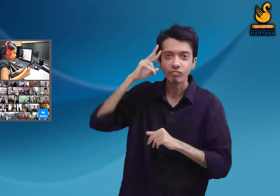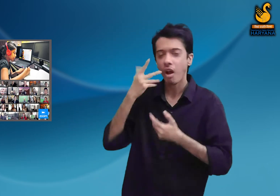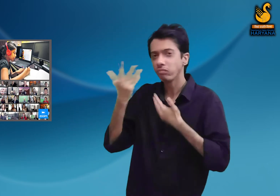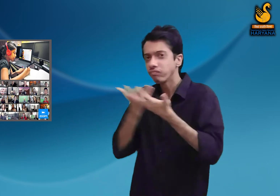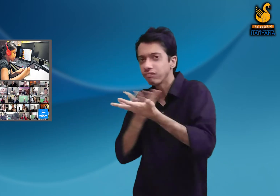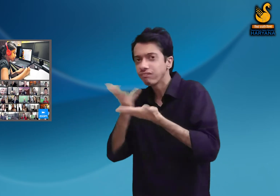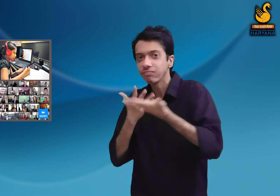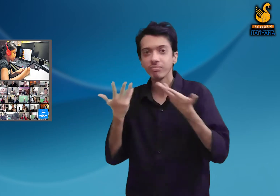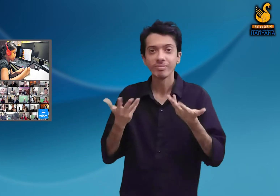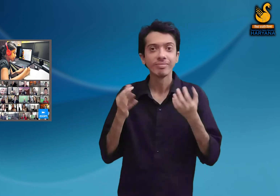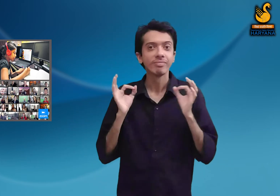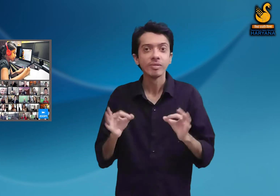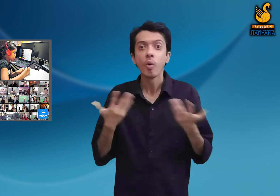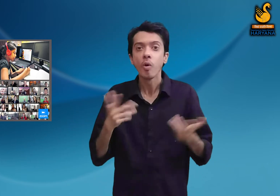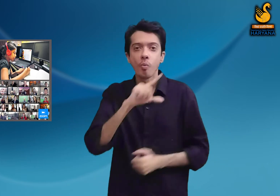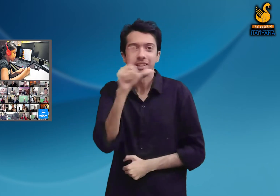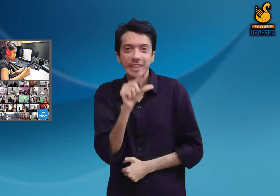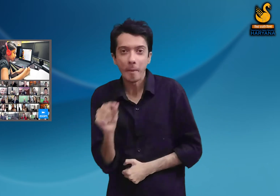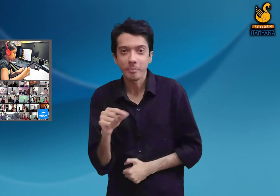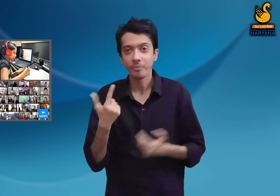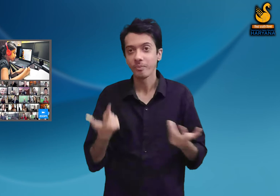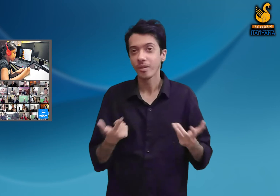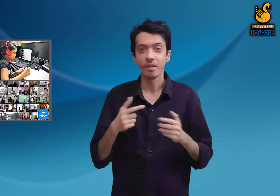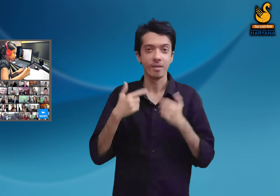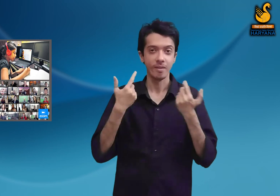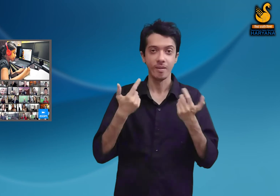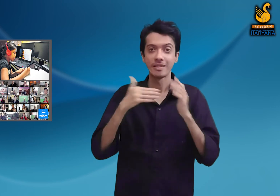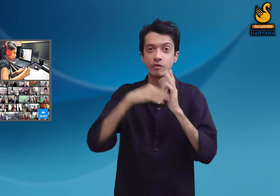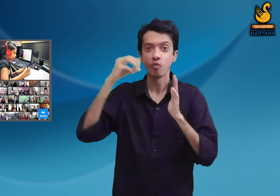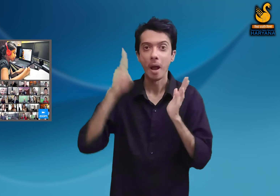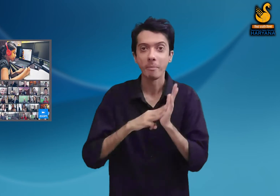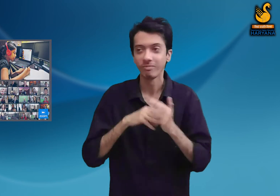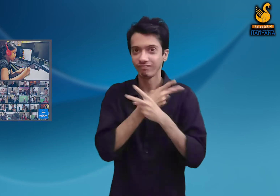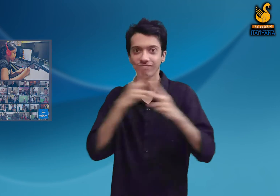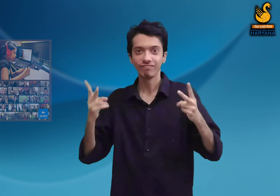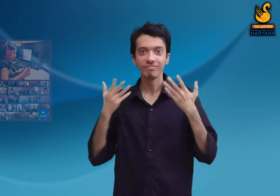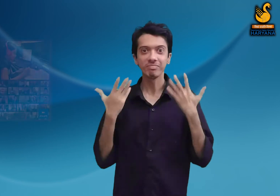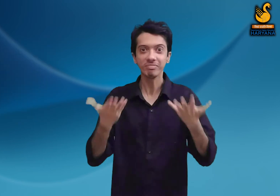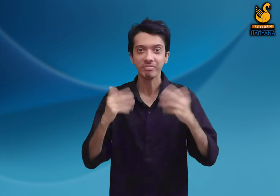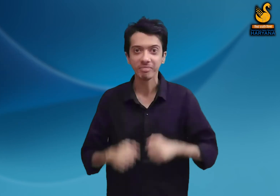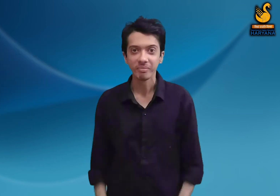and students also clear their doubts with the teachers. For this, WhatsApp, zoom and other apps are used.